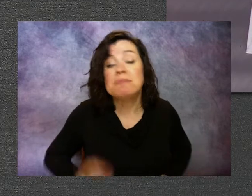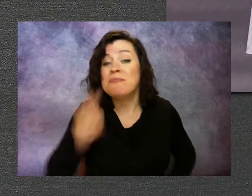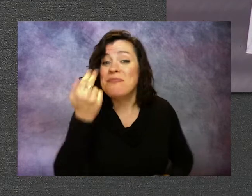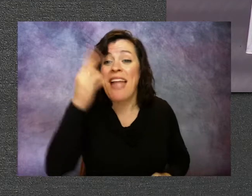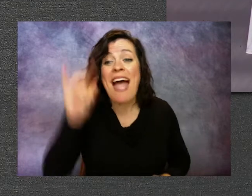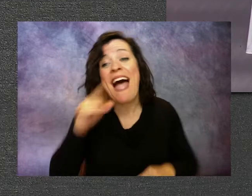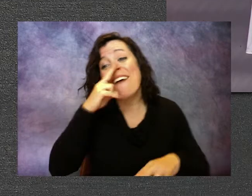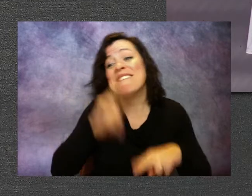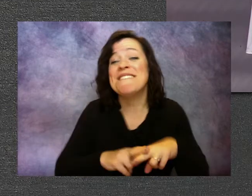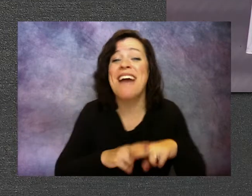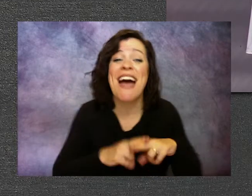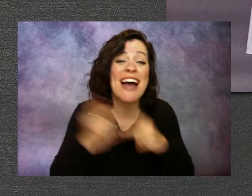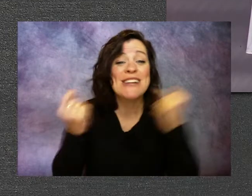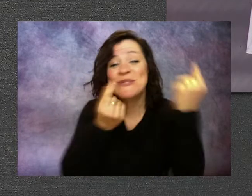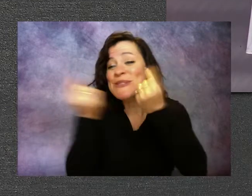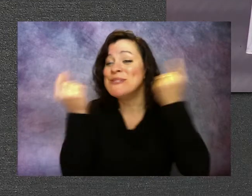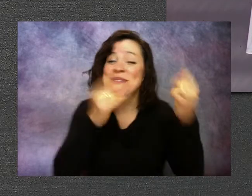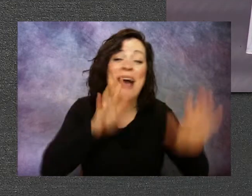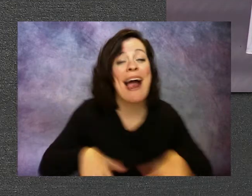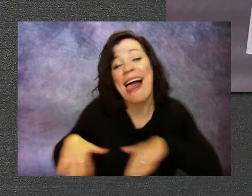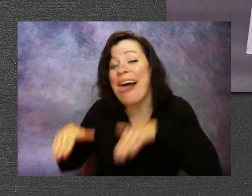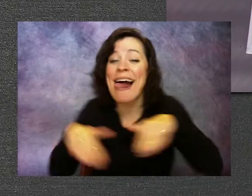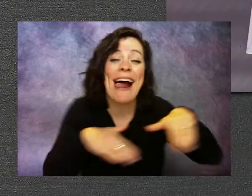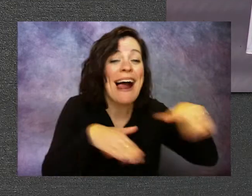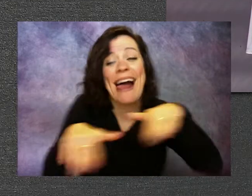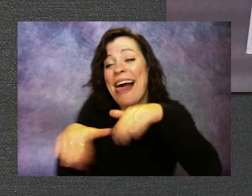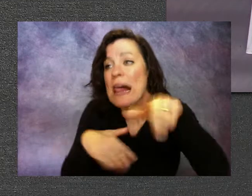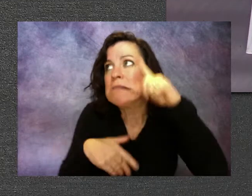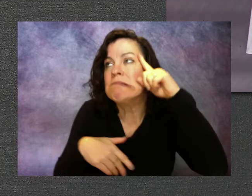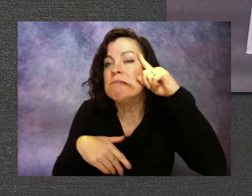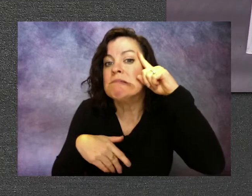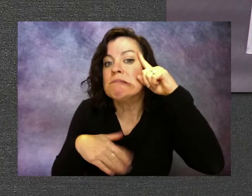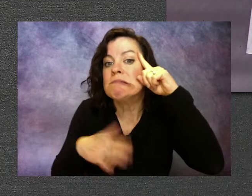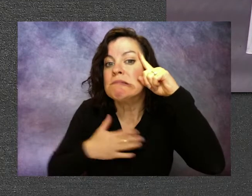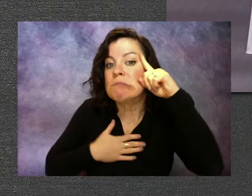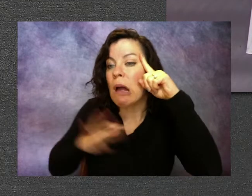that he had really run away. He felt tired and hungry, too.